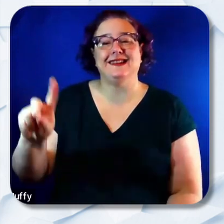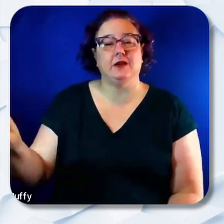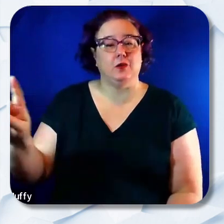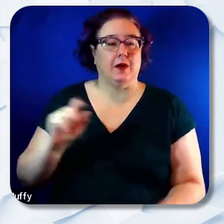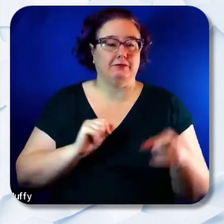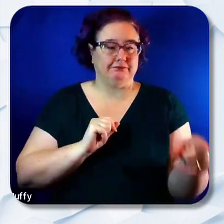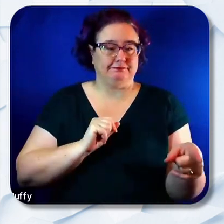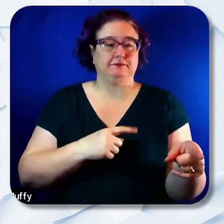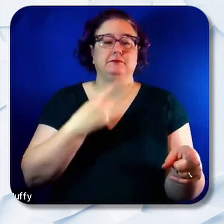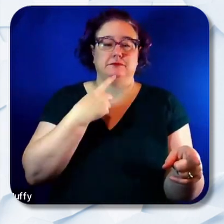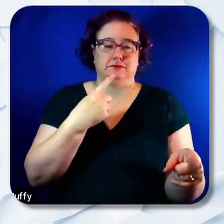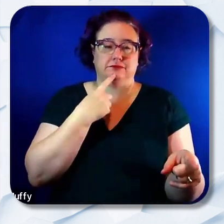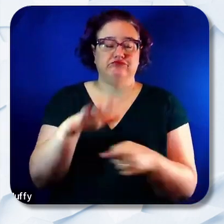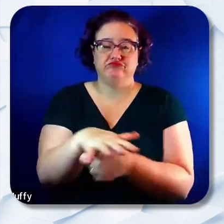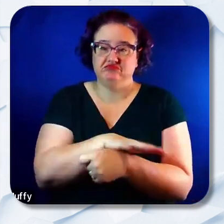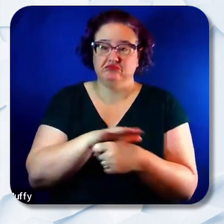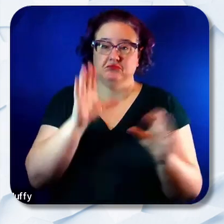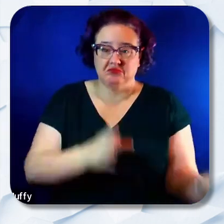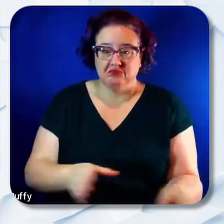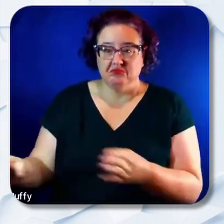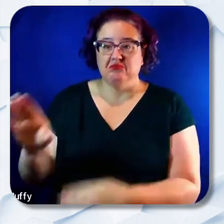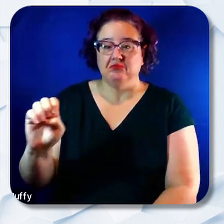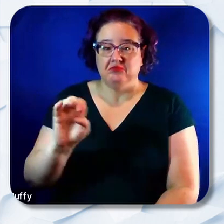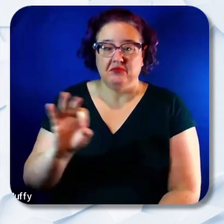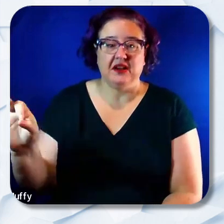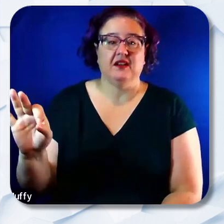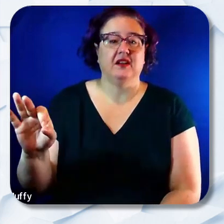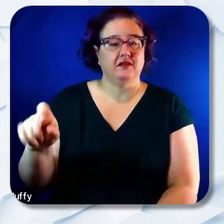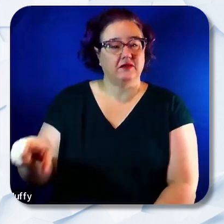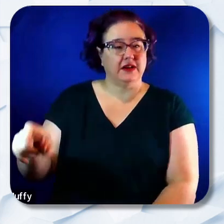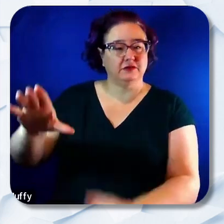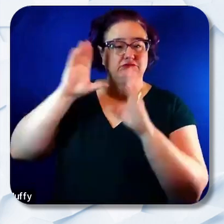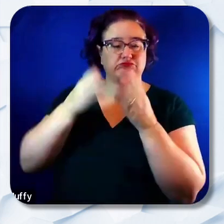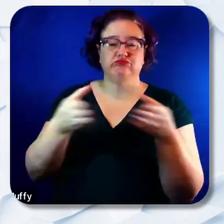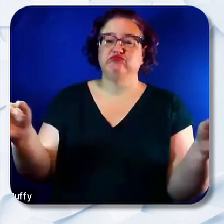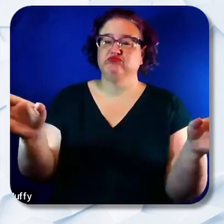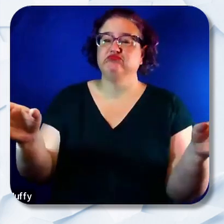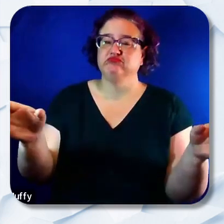a public meeting of a governing board of a school district, the County Board of Education